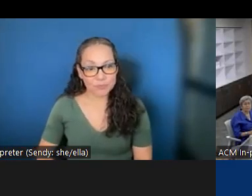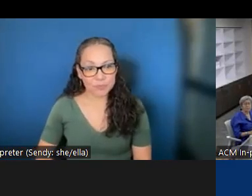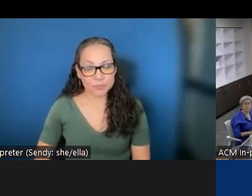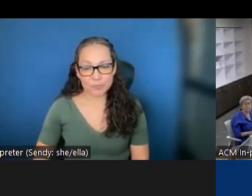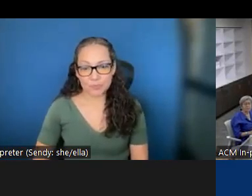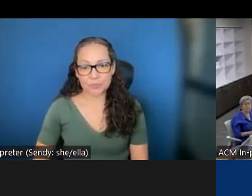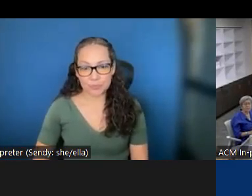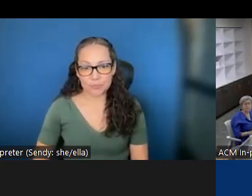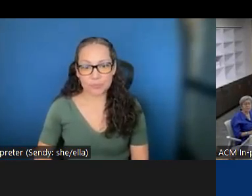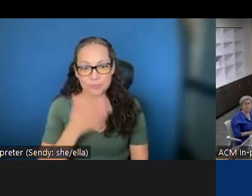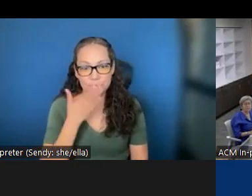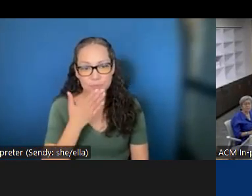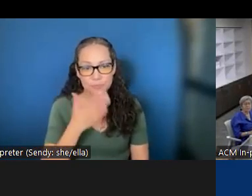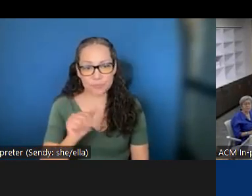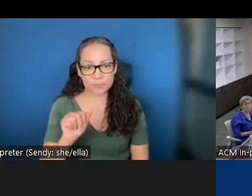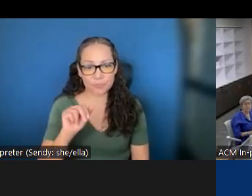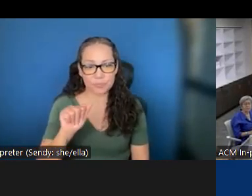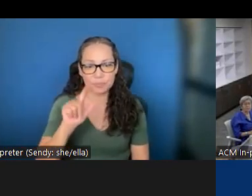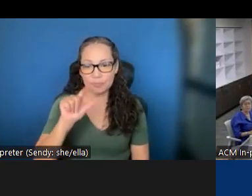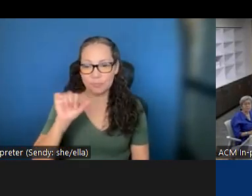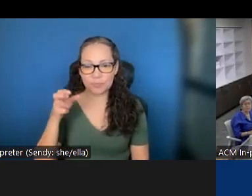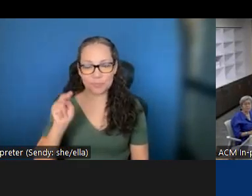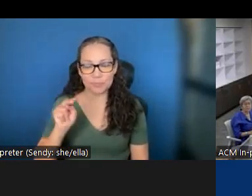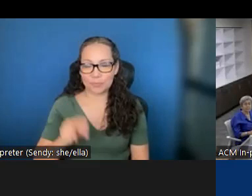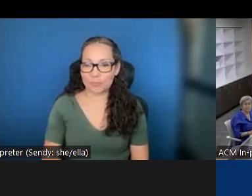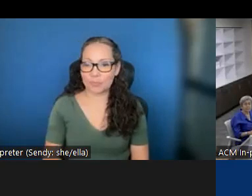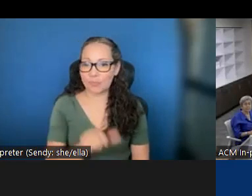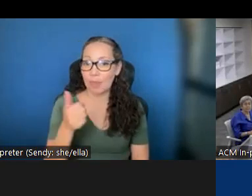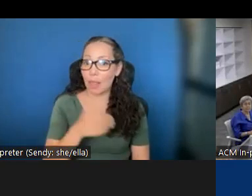Allison um any other members that uh we've missed that want to introduce